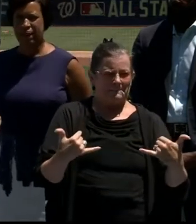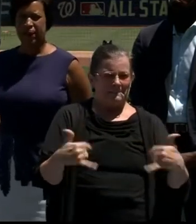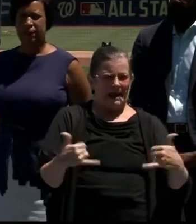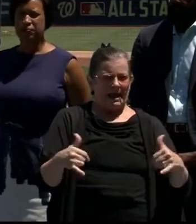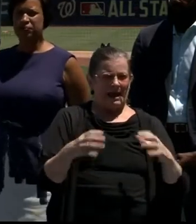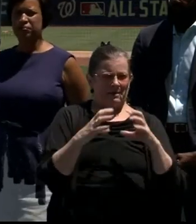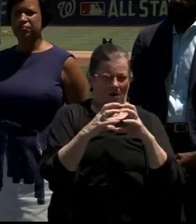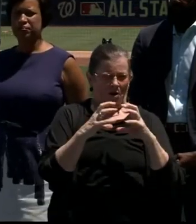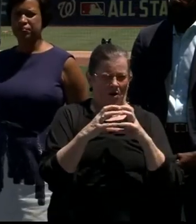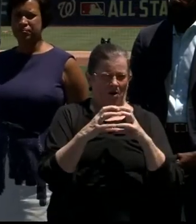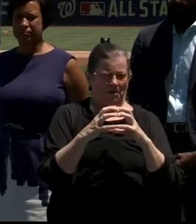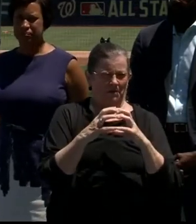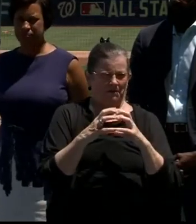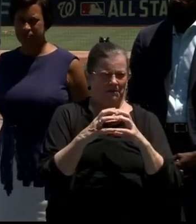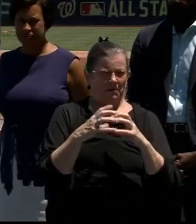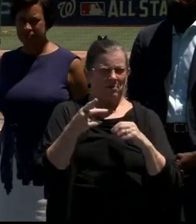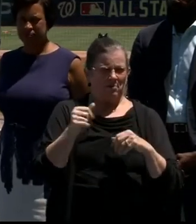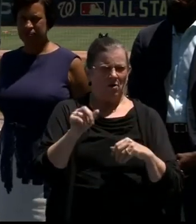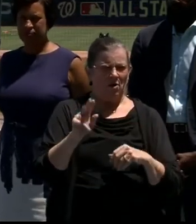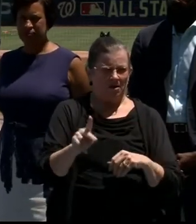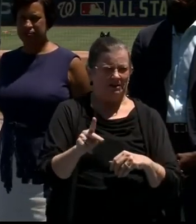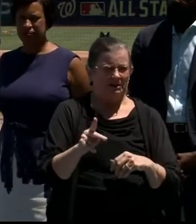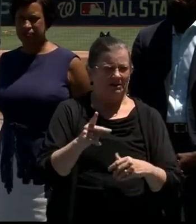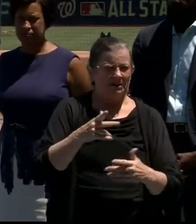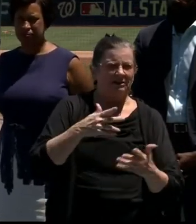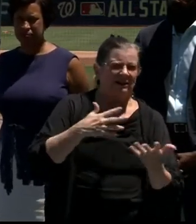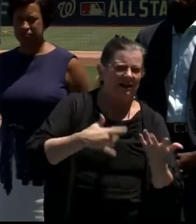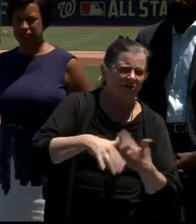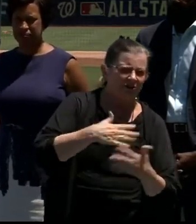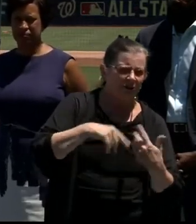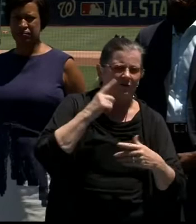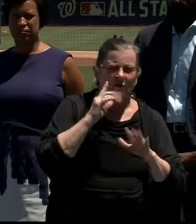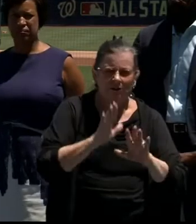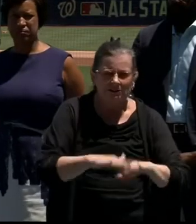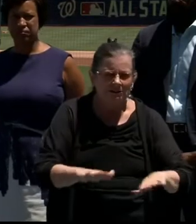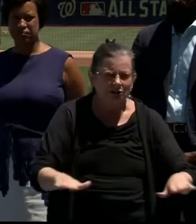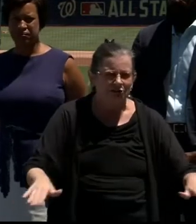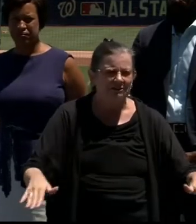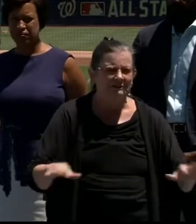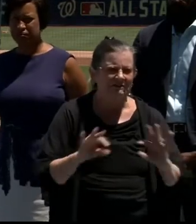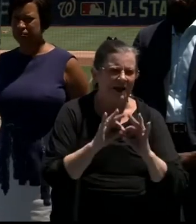FAMILIES CAN ENJOY A VARIETY OF BASEBALL AND SOFTBALL ACTIVITIES.